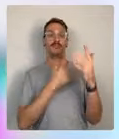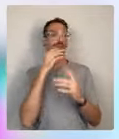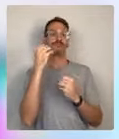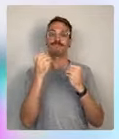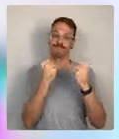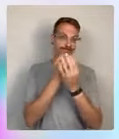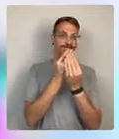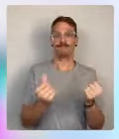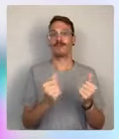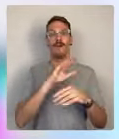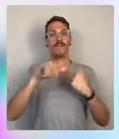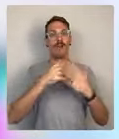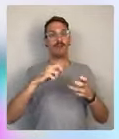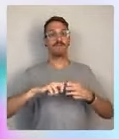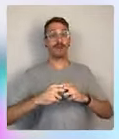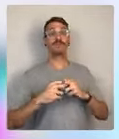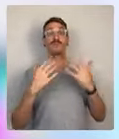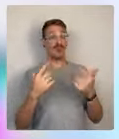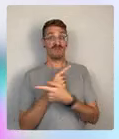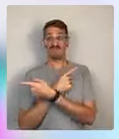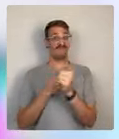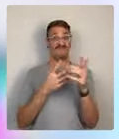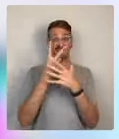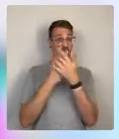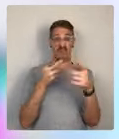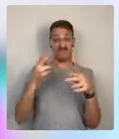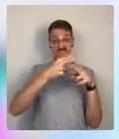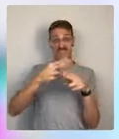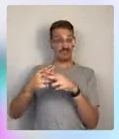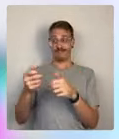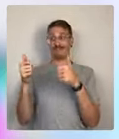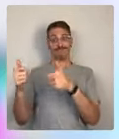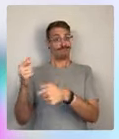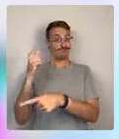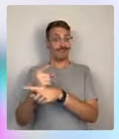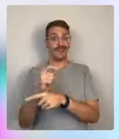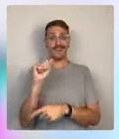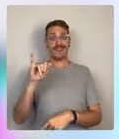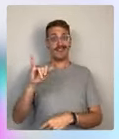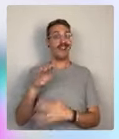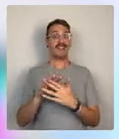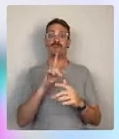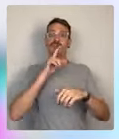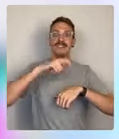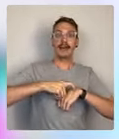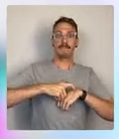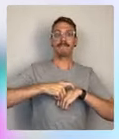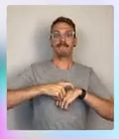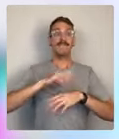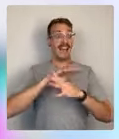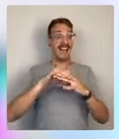at moderating this sort of stuff. And so, as these guys have pointed out very aptly,